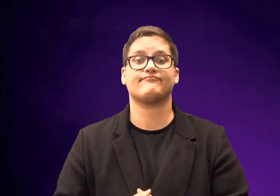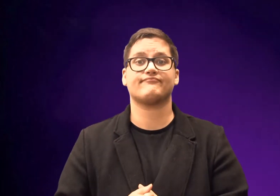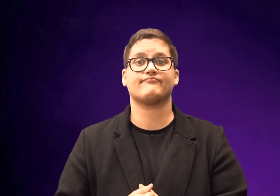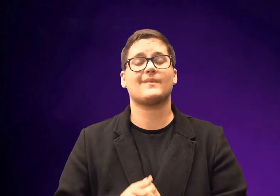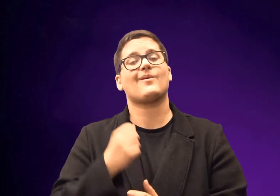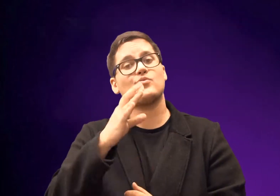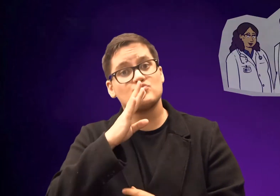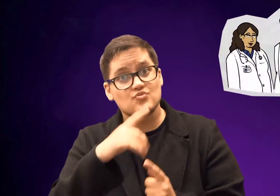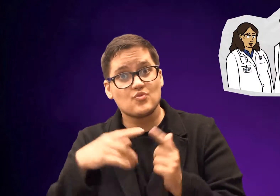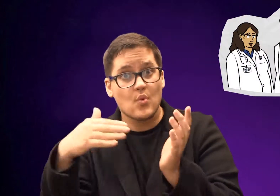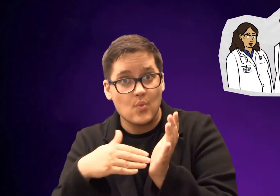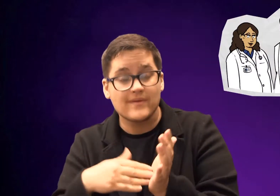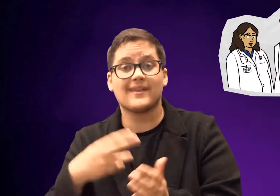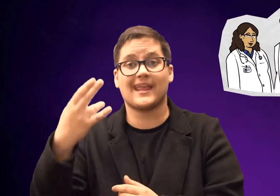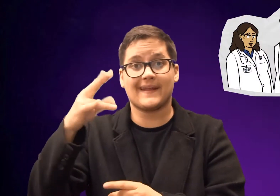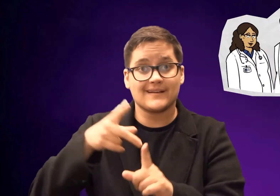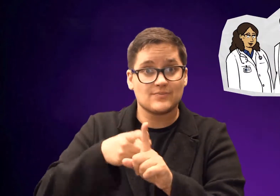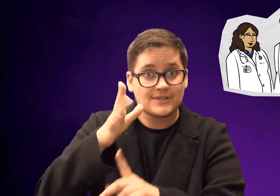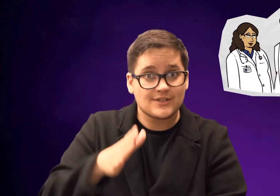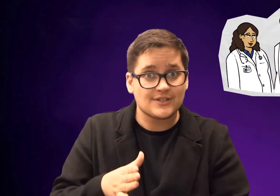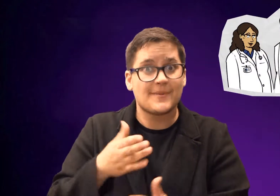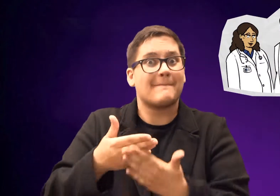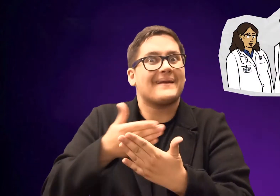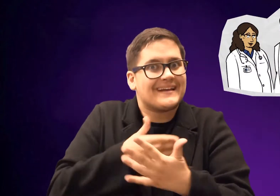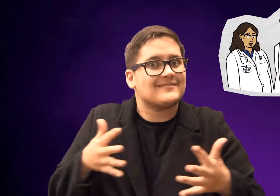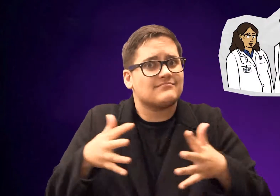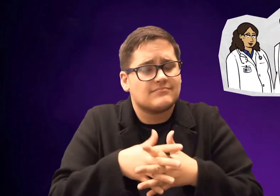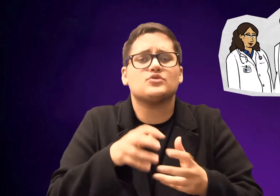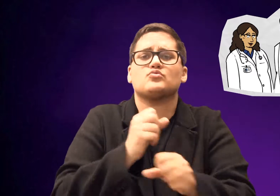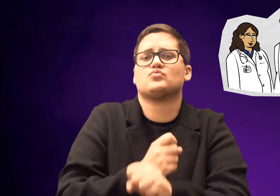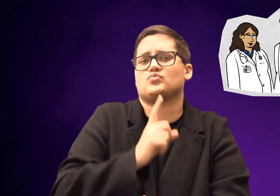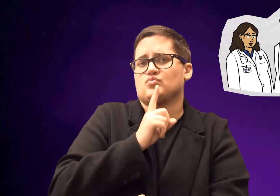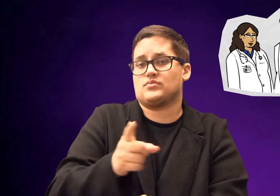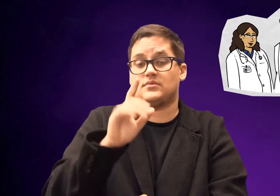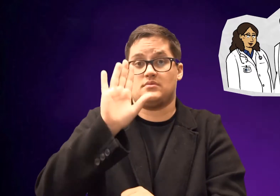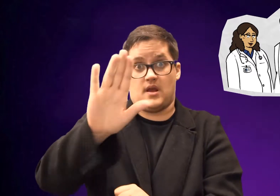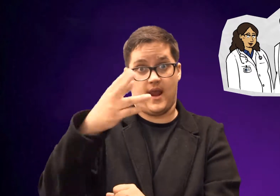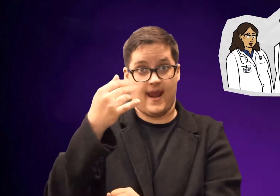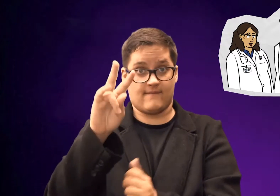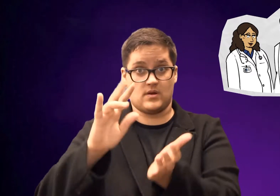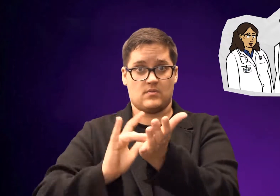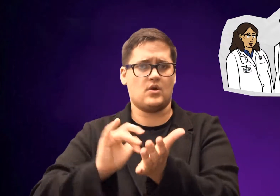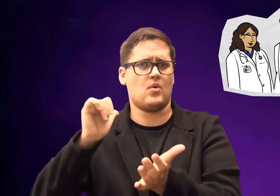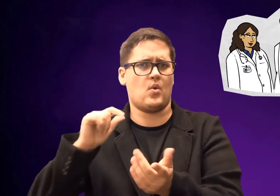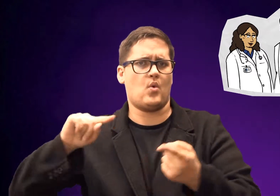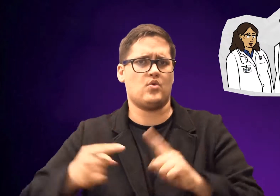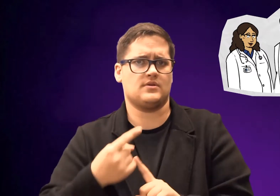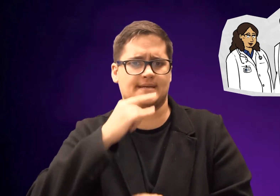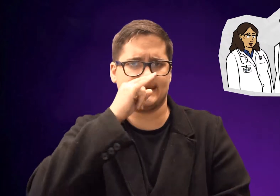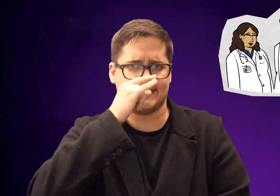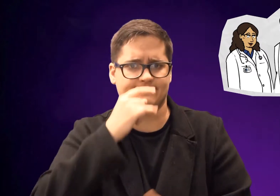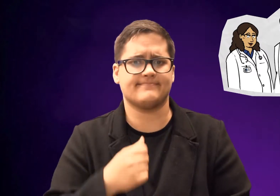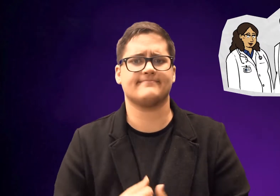So, speak to doctor and HIV specialist, especially to make sure your HIV medicine won't hurt the baby.